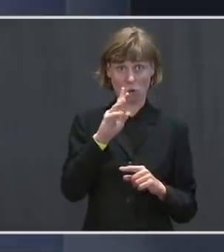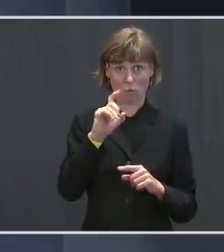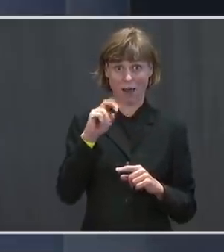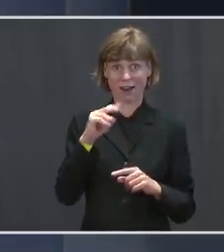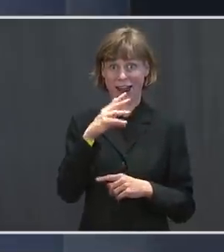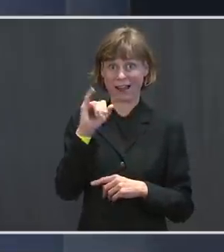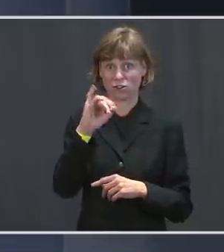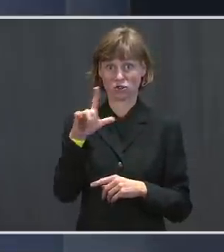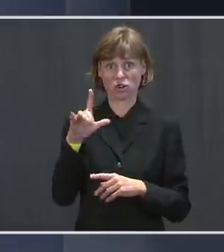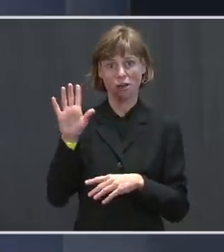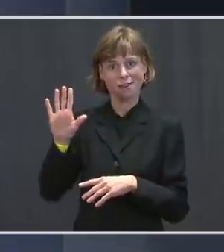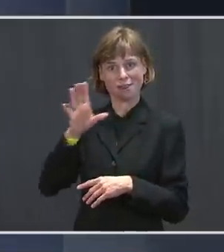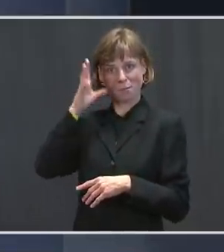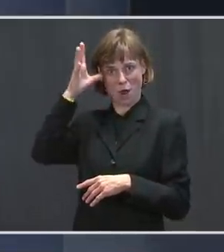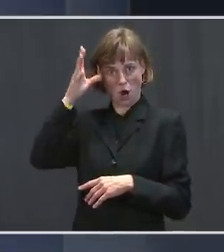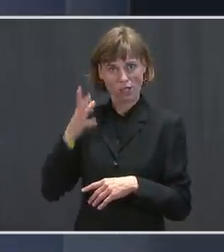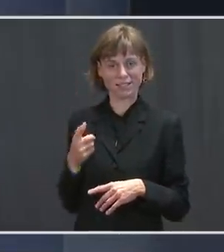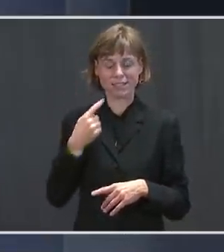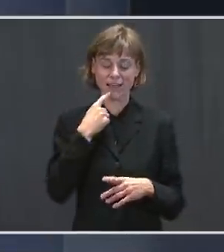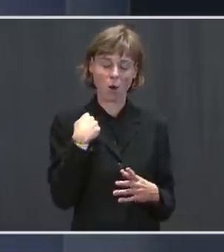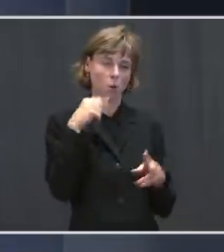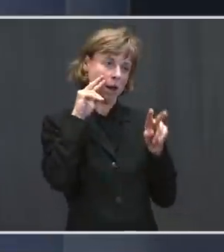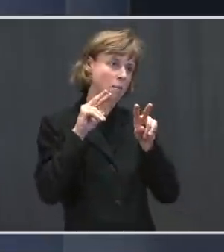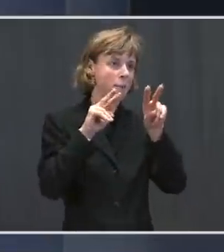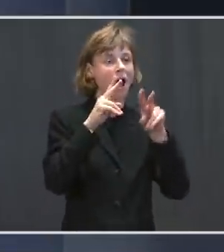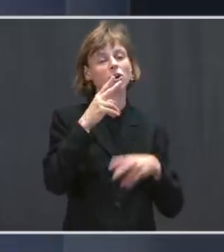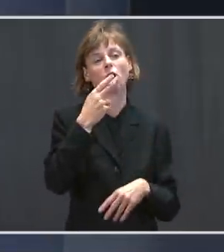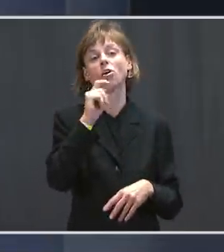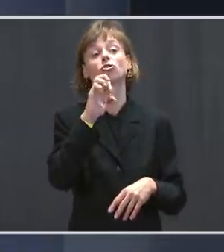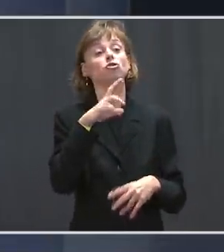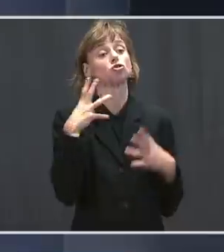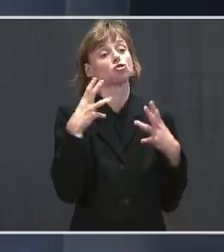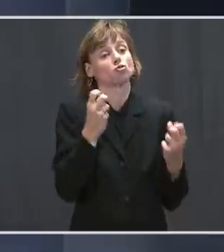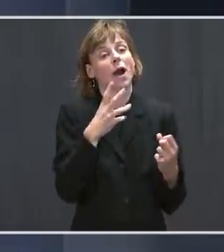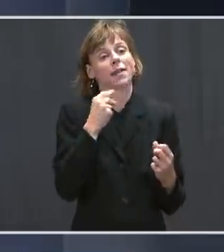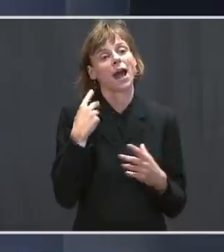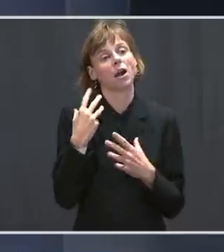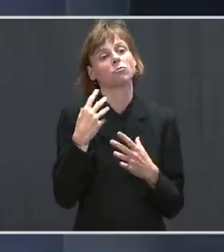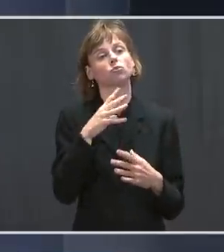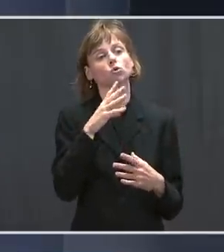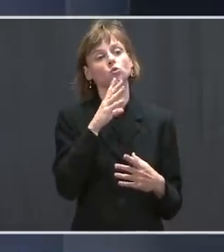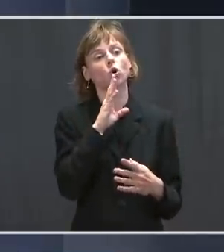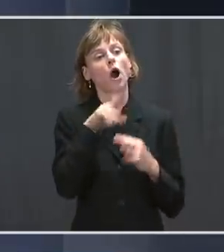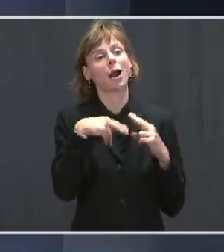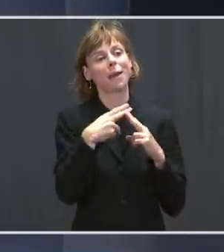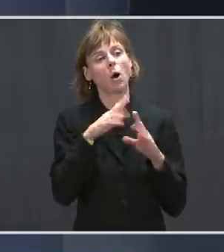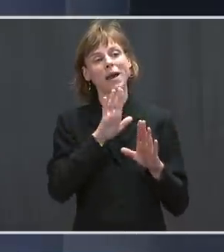"We admire our son Hunter's strength and courage to talk openly about his addiction so that others might see themselves in his journey